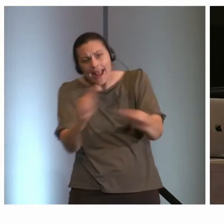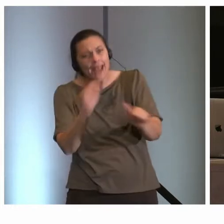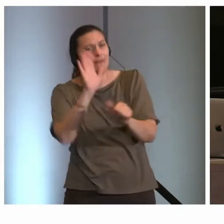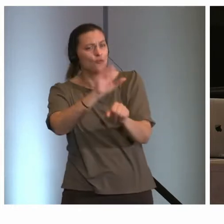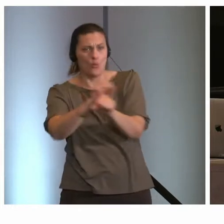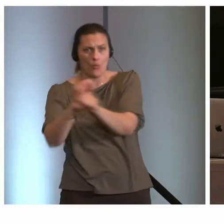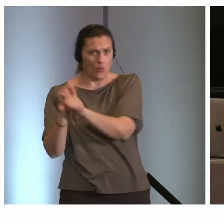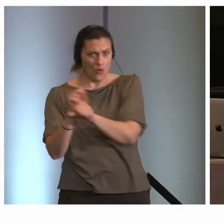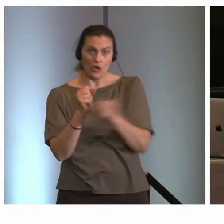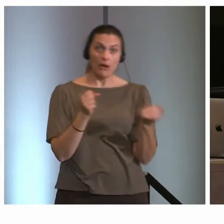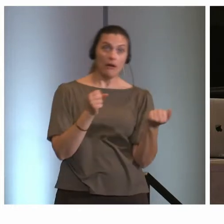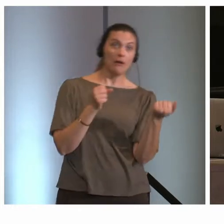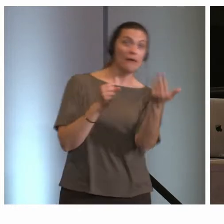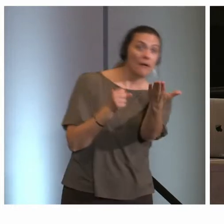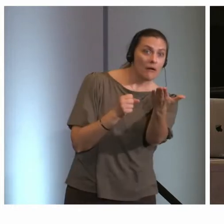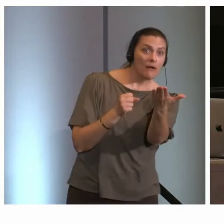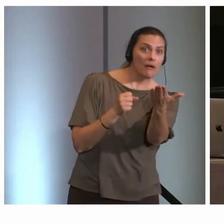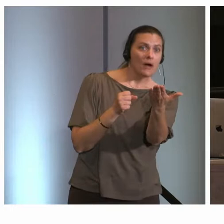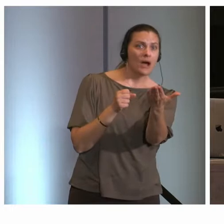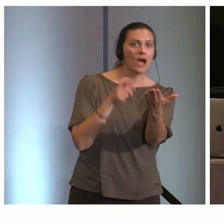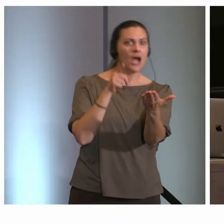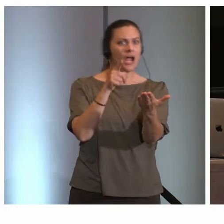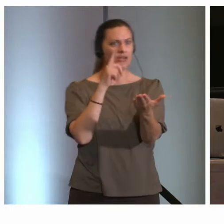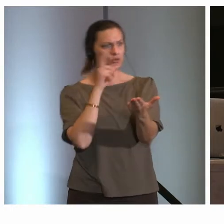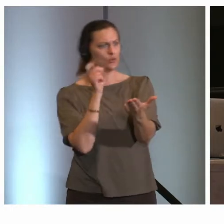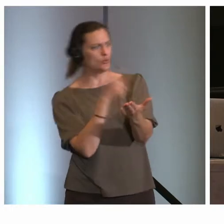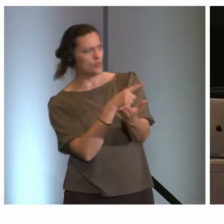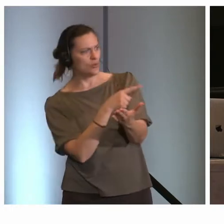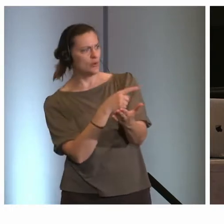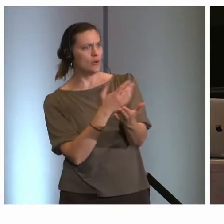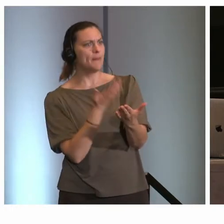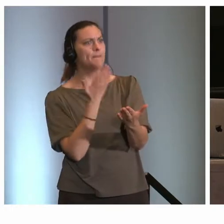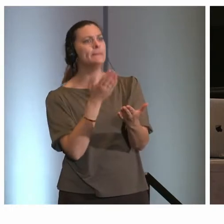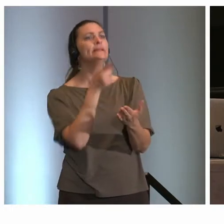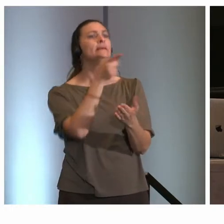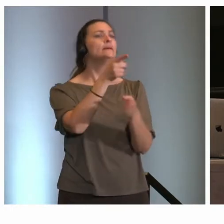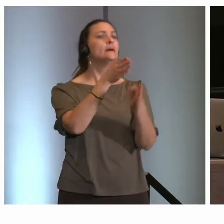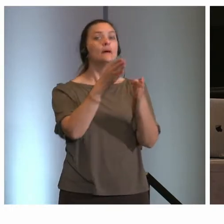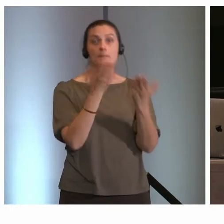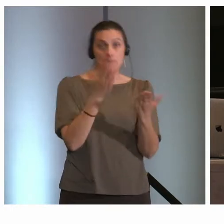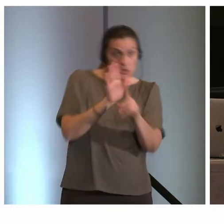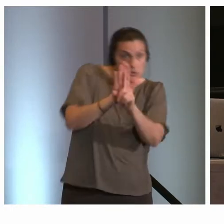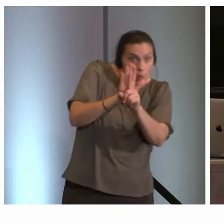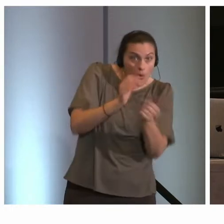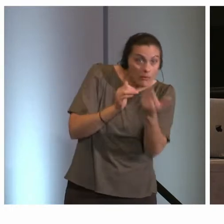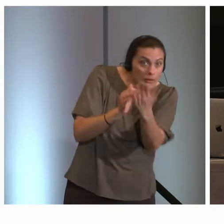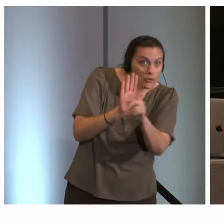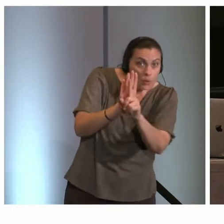And so, I suggested to him, look, the next time you have this opportunity, something like this comes up, or any production you work on, where you see, someone who may be has